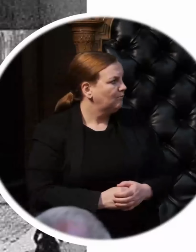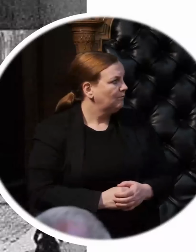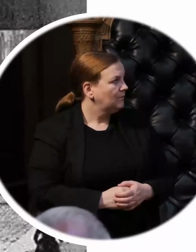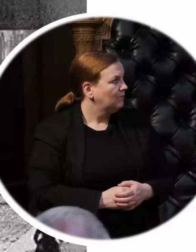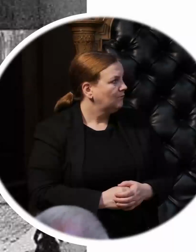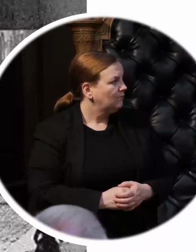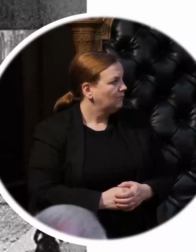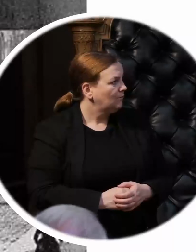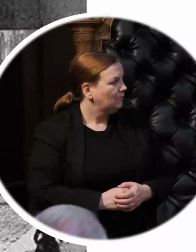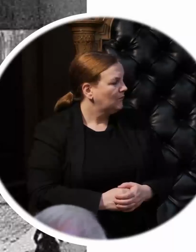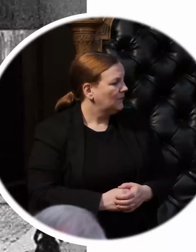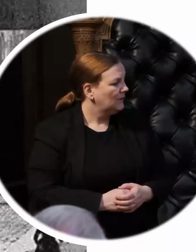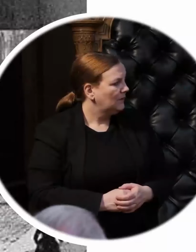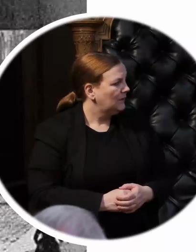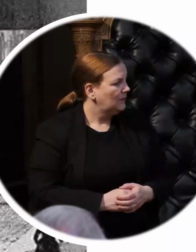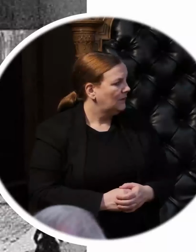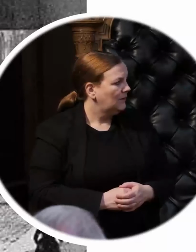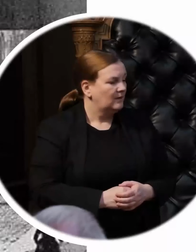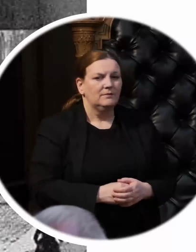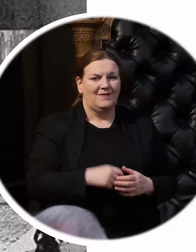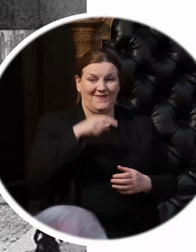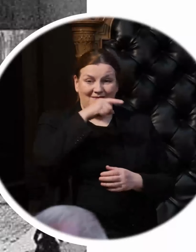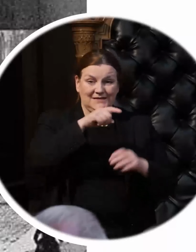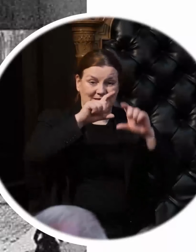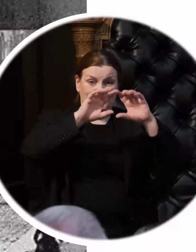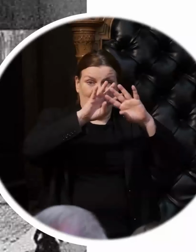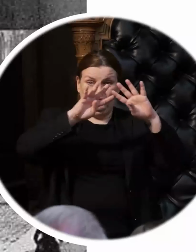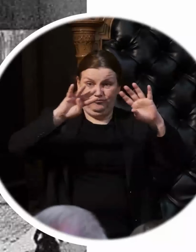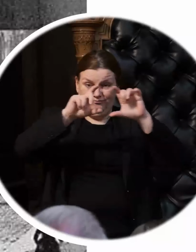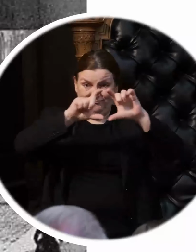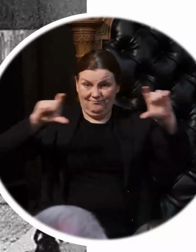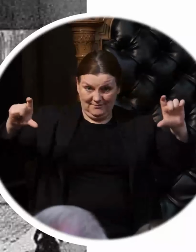And this is the Loop Line under construction. It was completed in 1891.